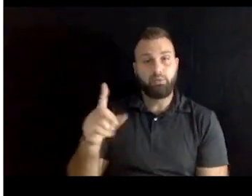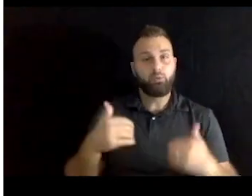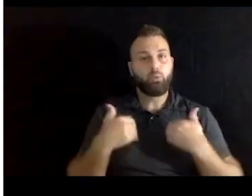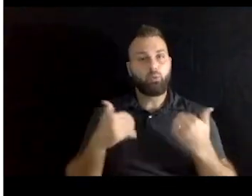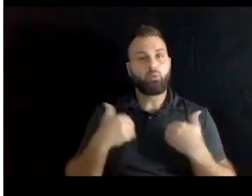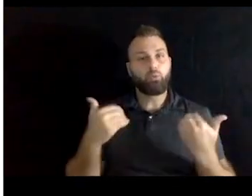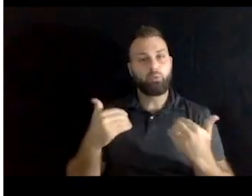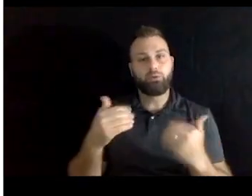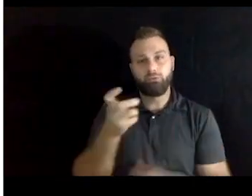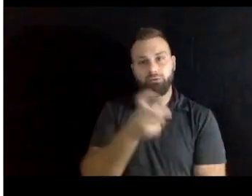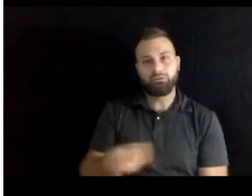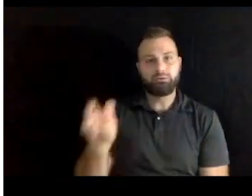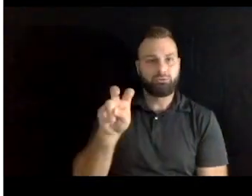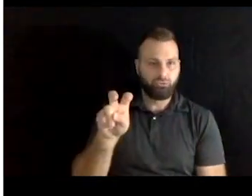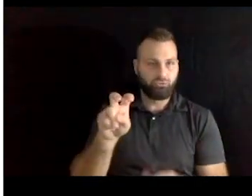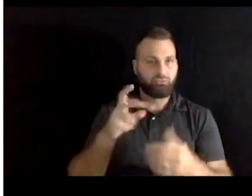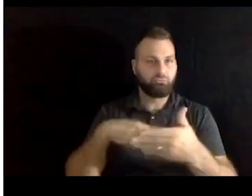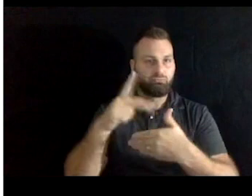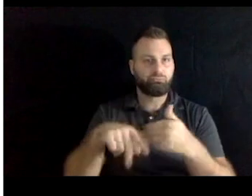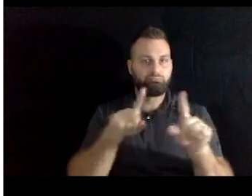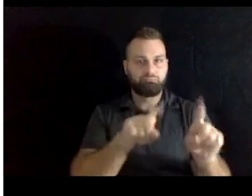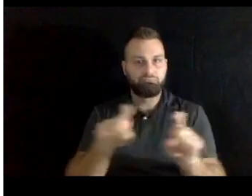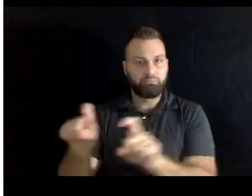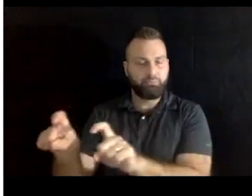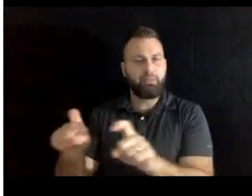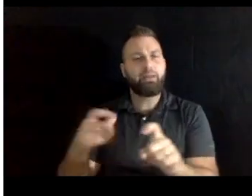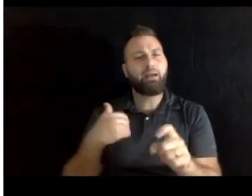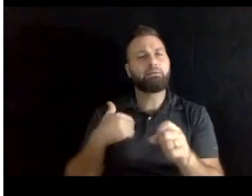but the sites that we're going to be talking about